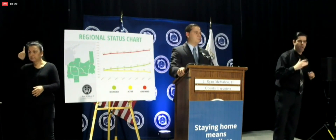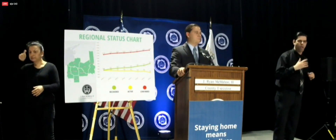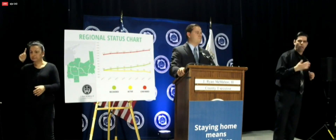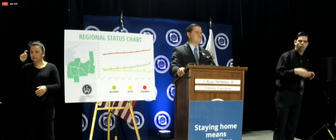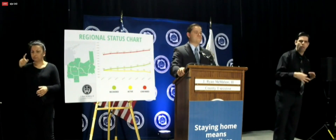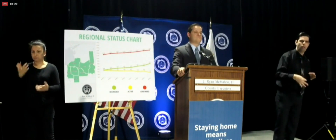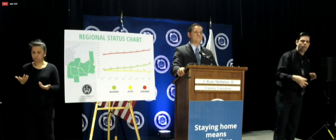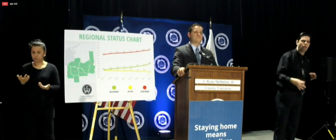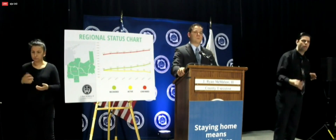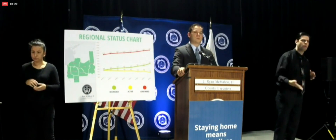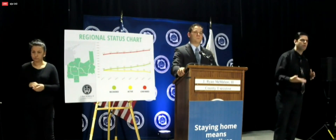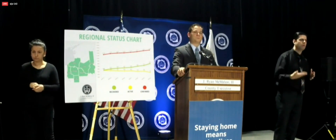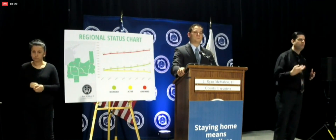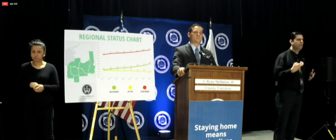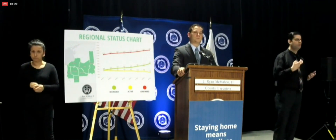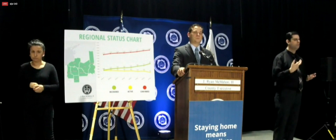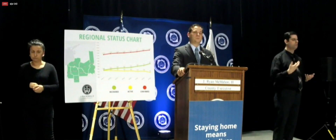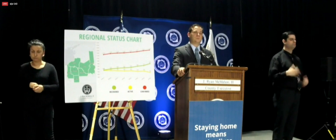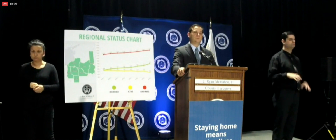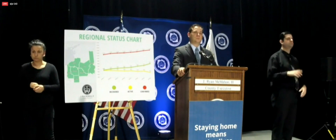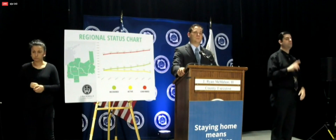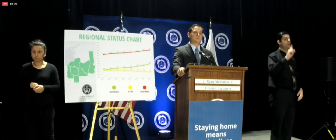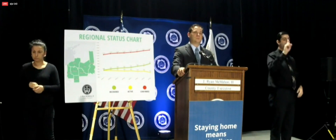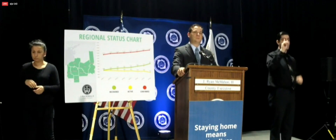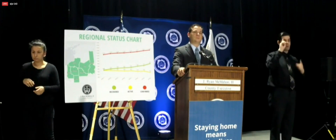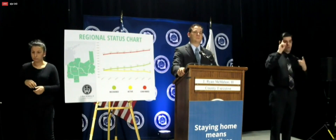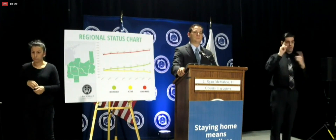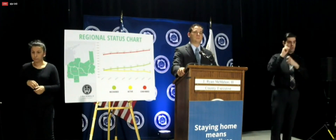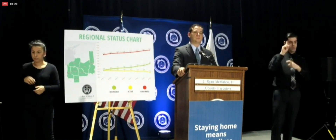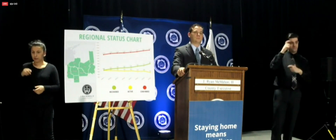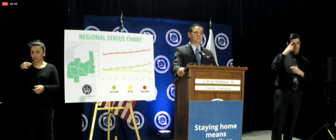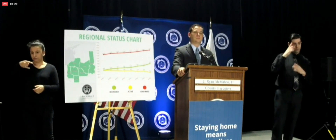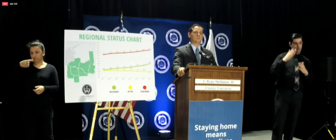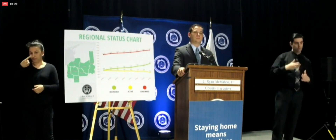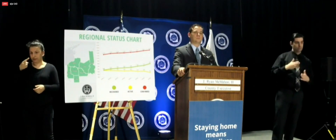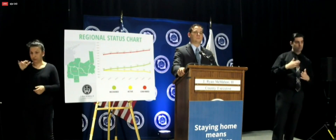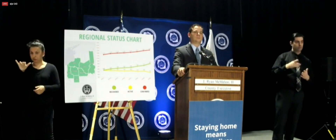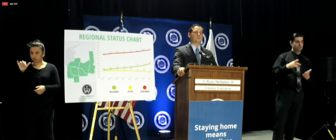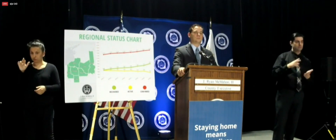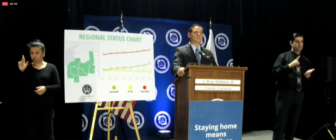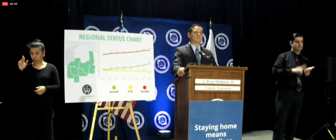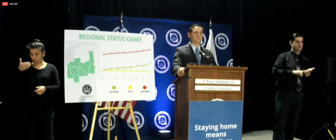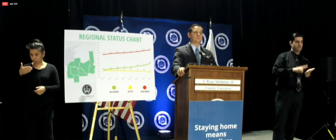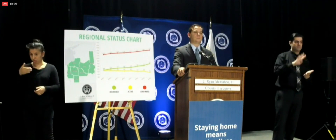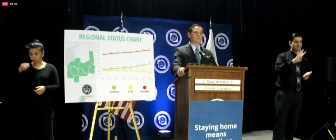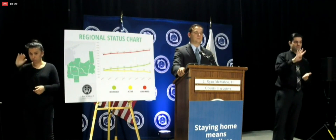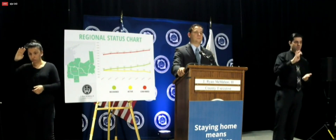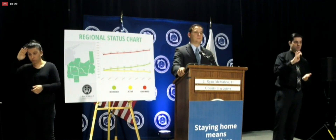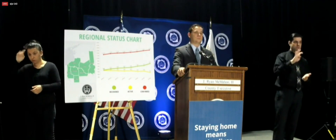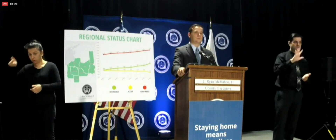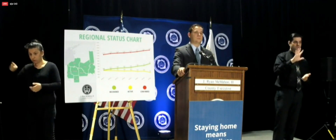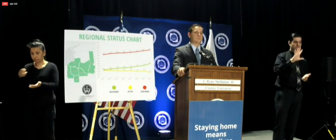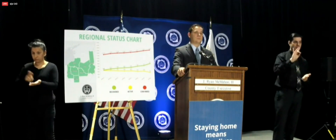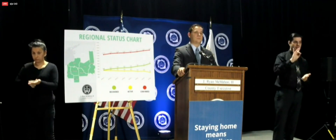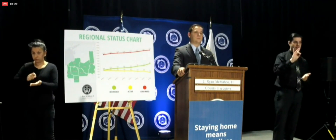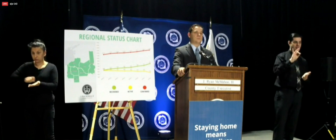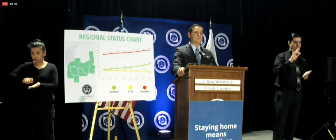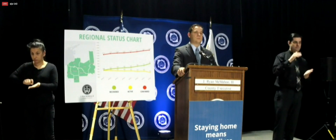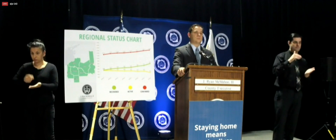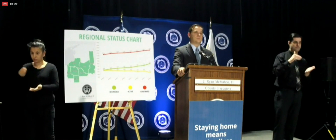TRY TO BOX IN THE STATE OF NEW YORK WHO HAS BEEN A GREAT PARTNER TO THIS POINT. FEDERAL GOVERNMENT JUST SIGNED OFF ON A $458 BILLION